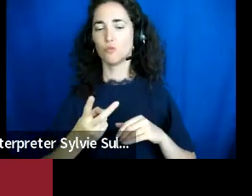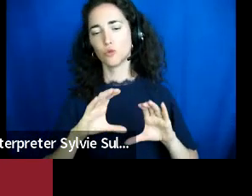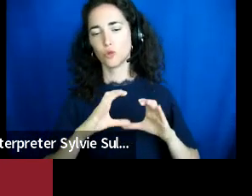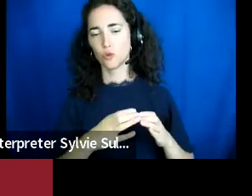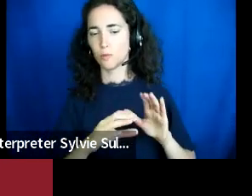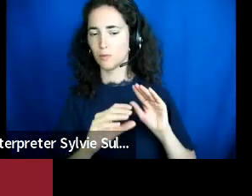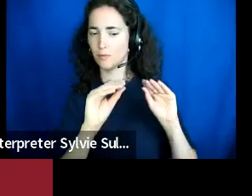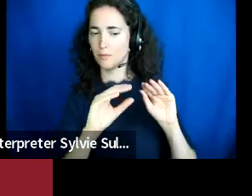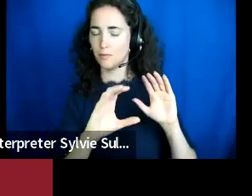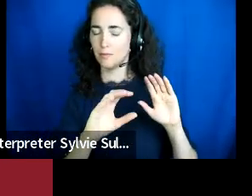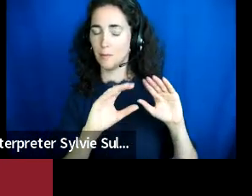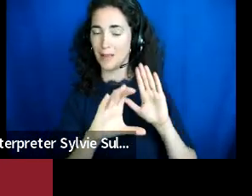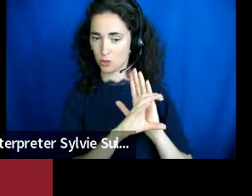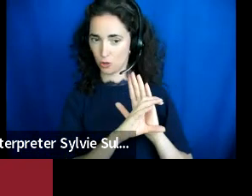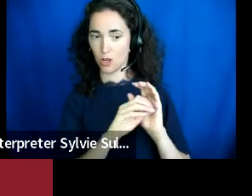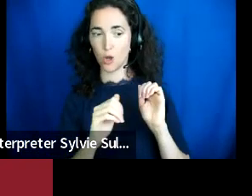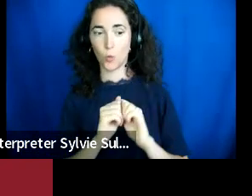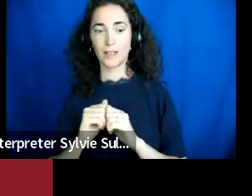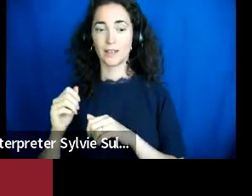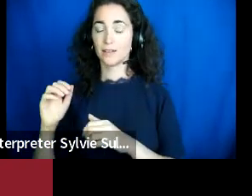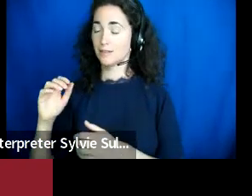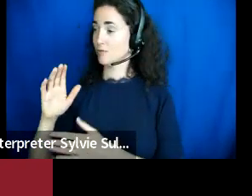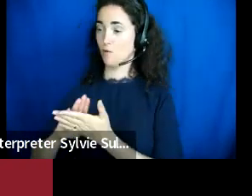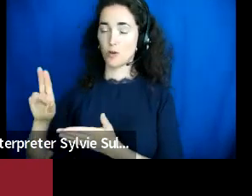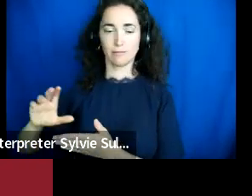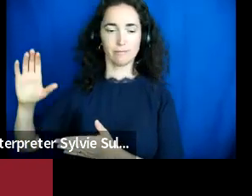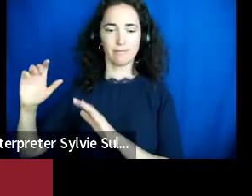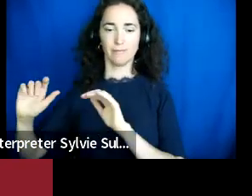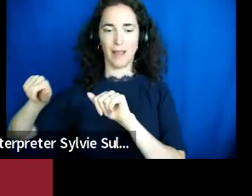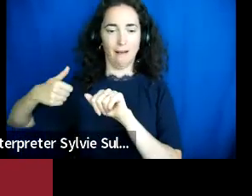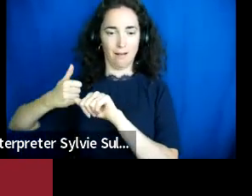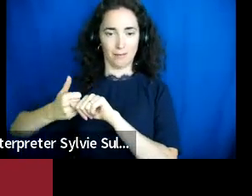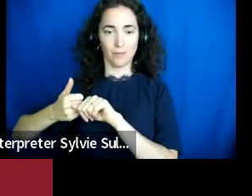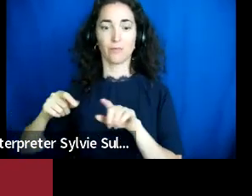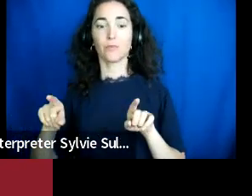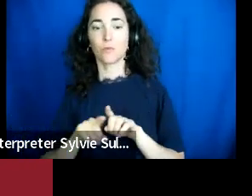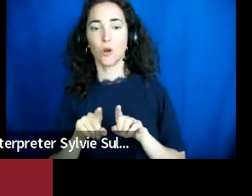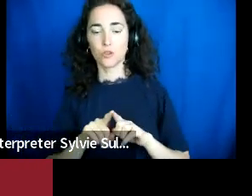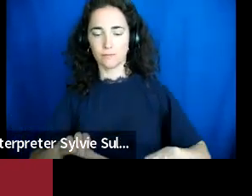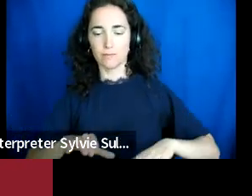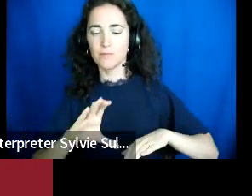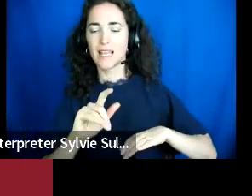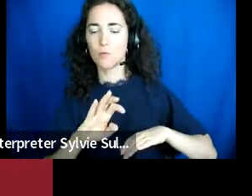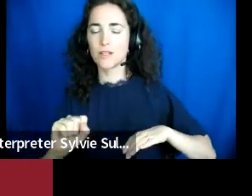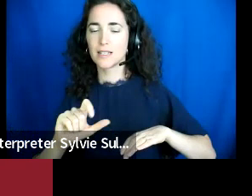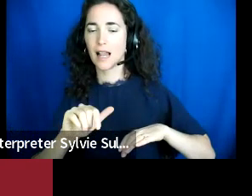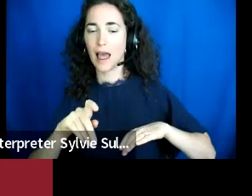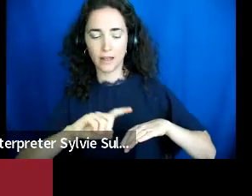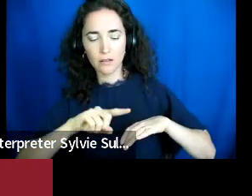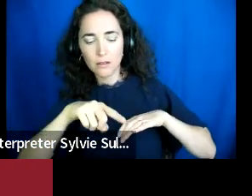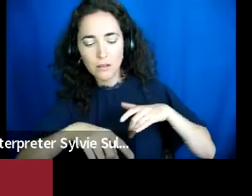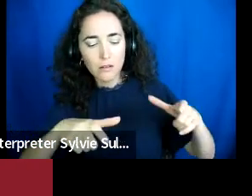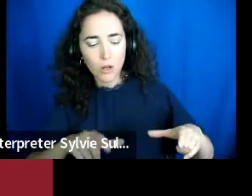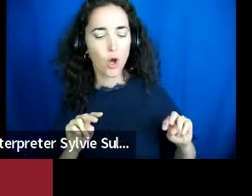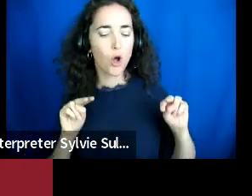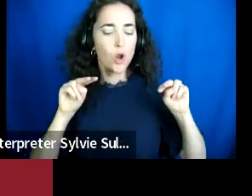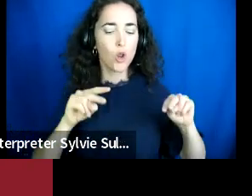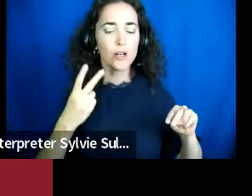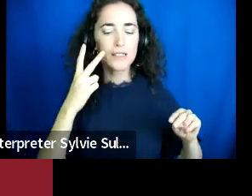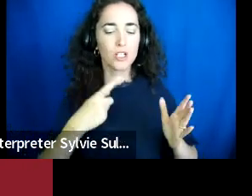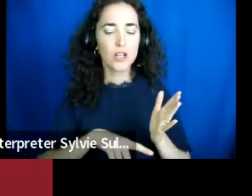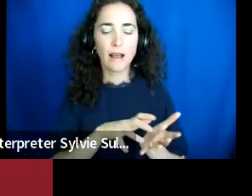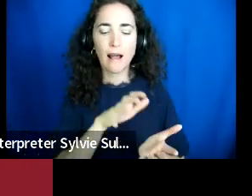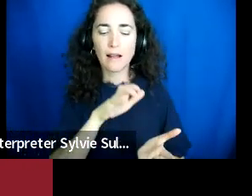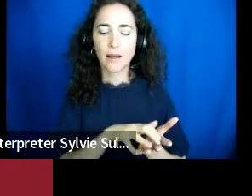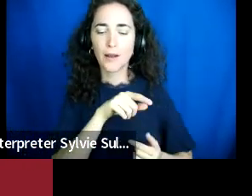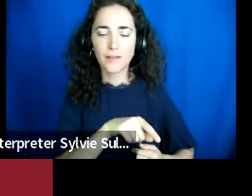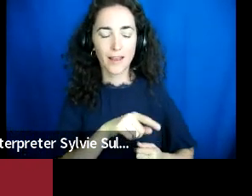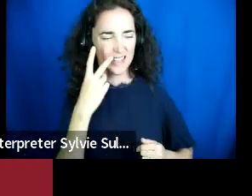The pictures were also taken of campers and instructors looking over into Cyprus Lake, located on campus to check out the alligators that live there.